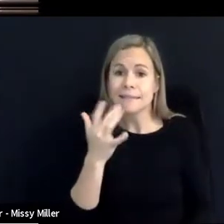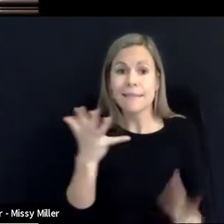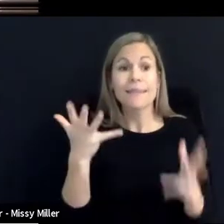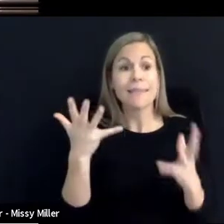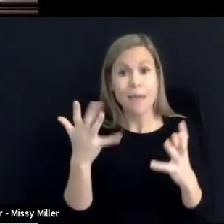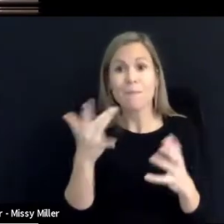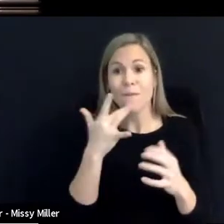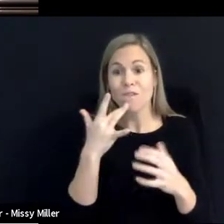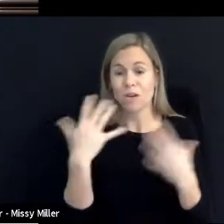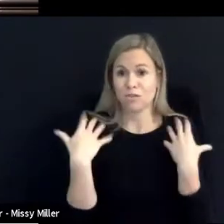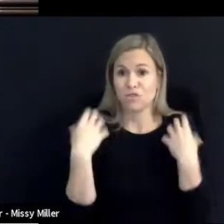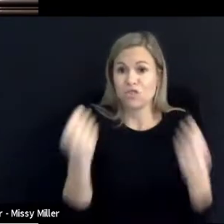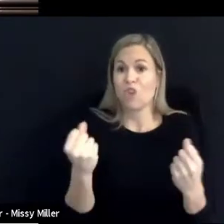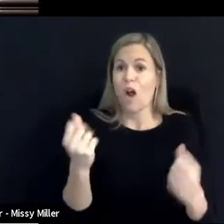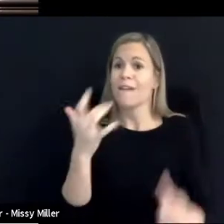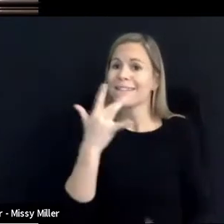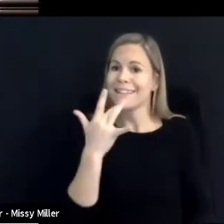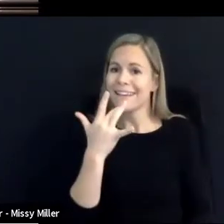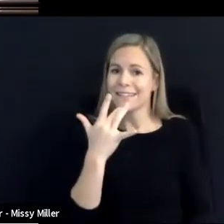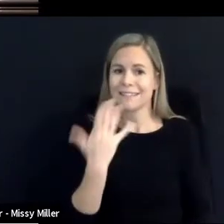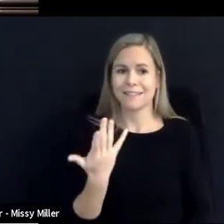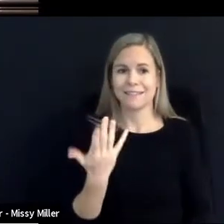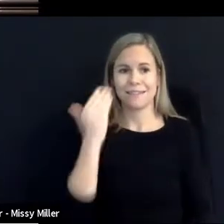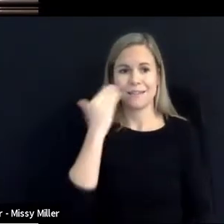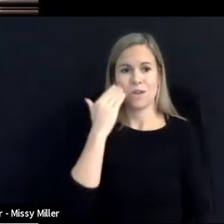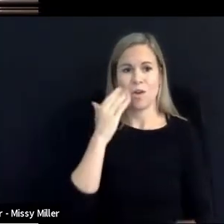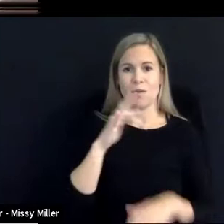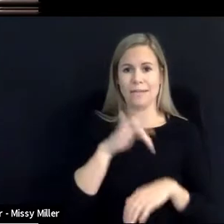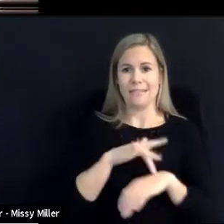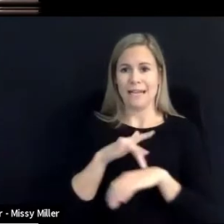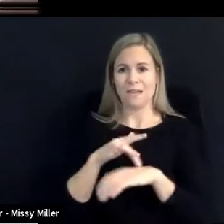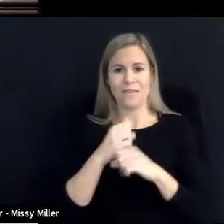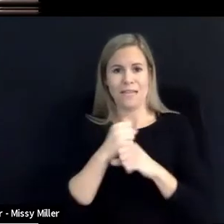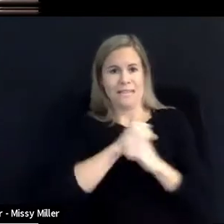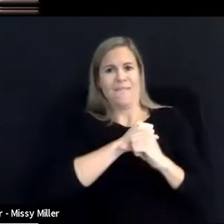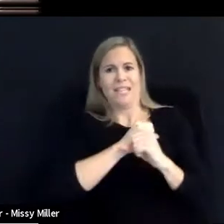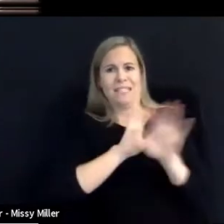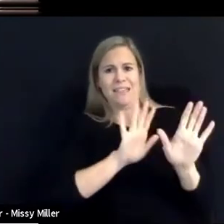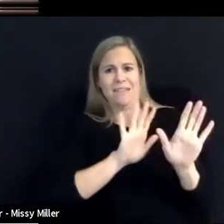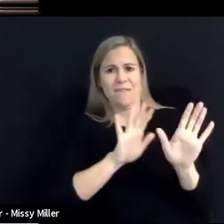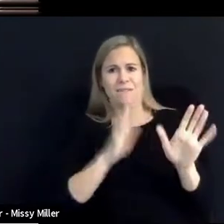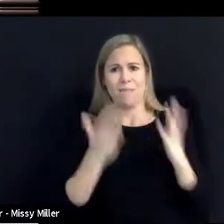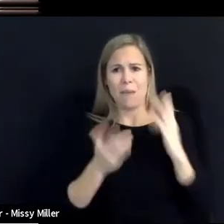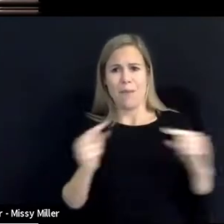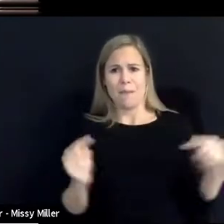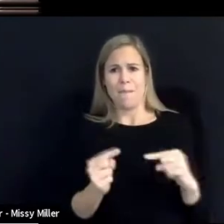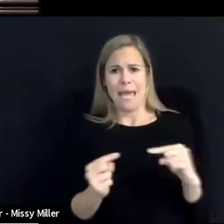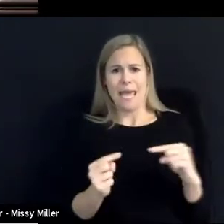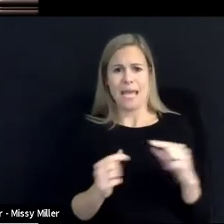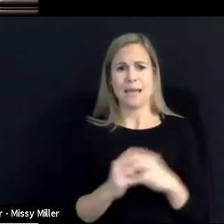As I said before, they're tactile defensive. It can be very painful to get touched in certain places. The balance system is off,